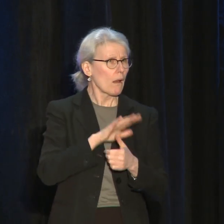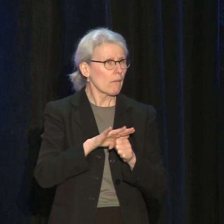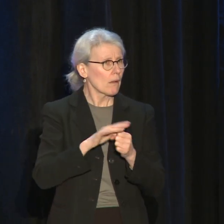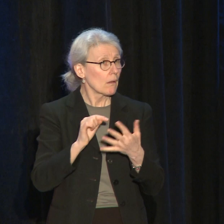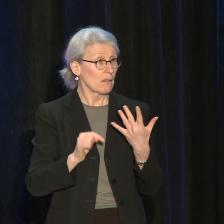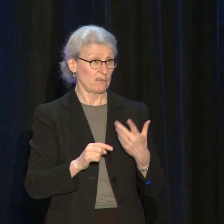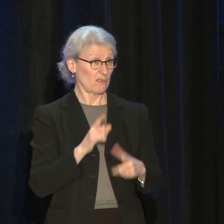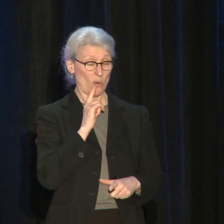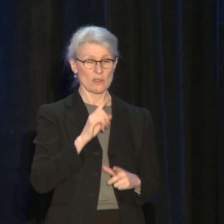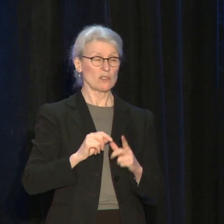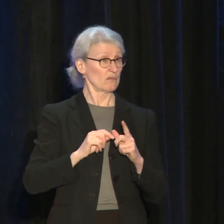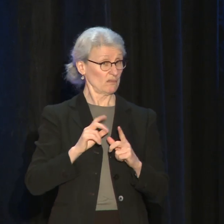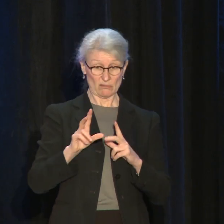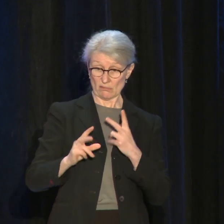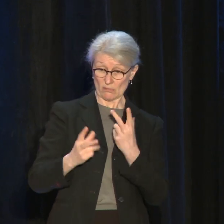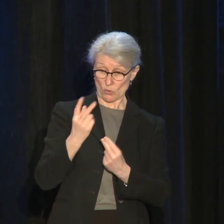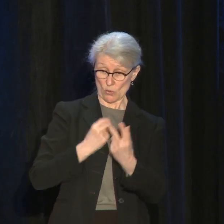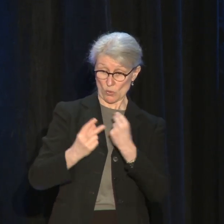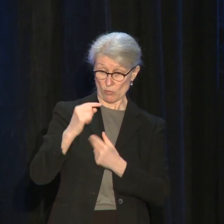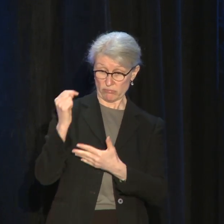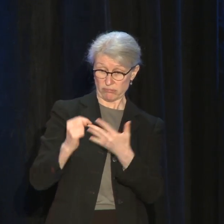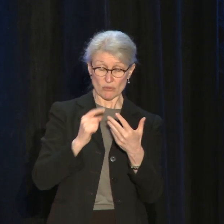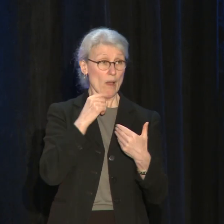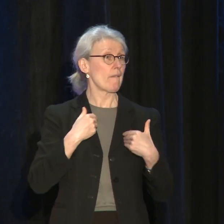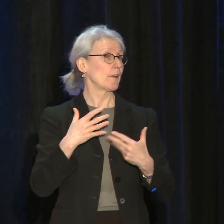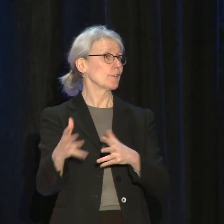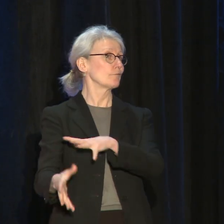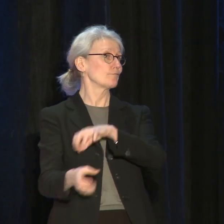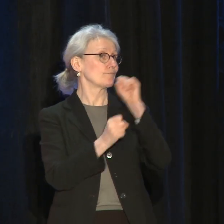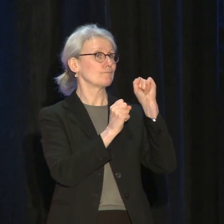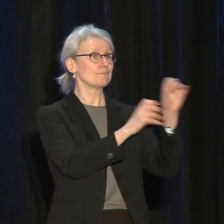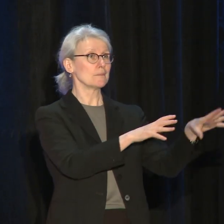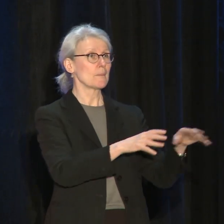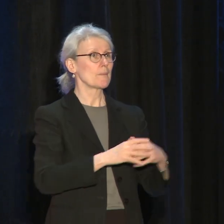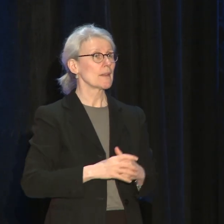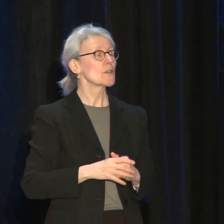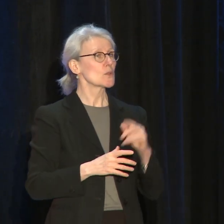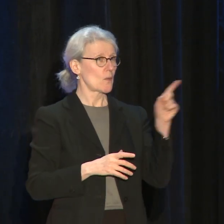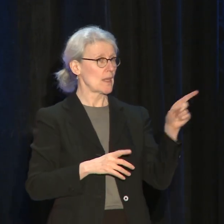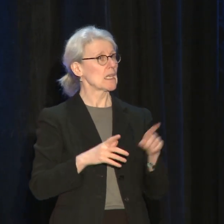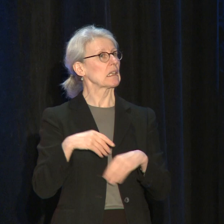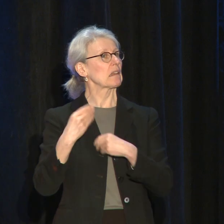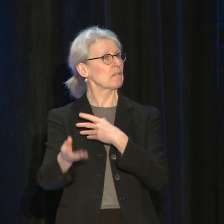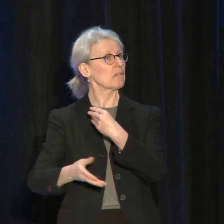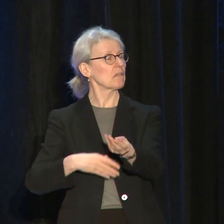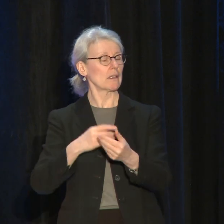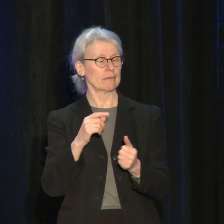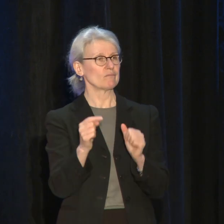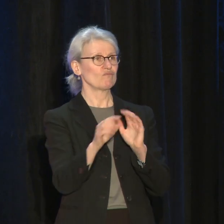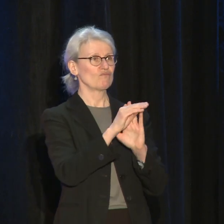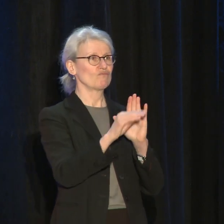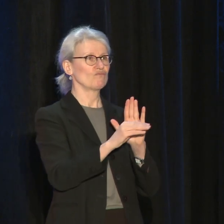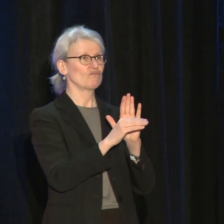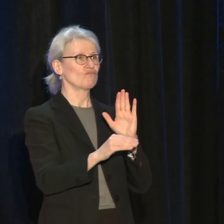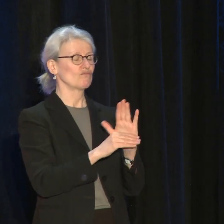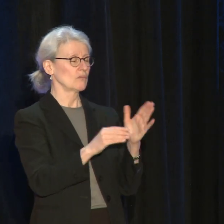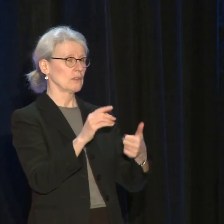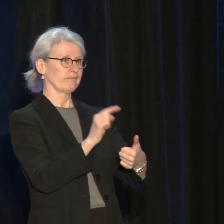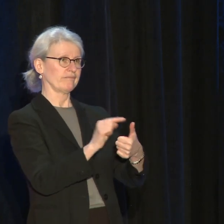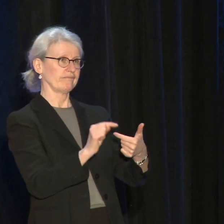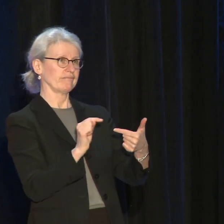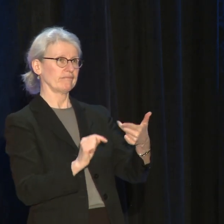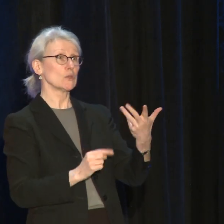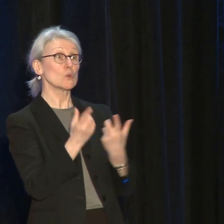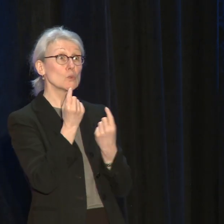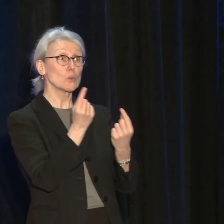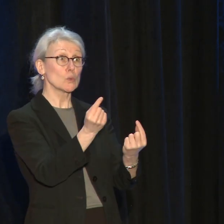need. What they provide is a list of tasks that families have to comply with, either to get their